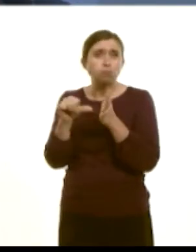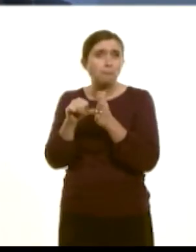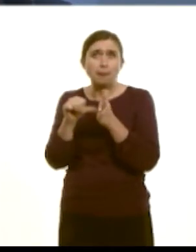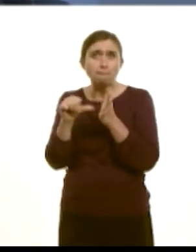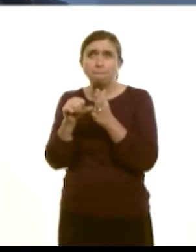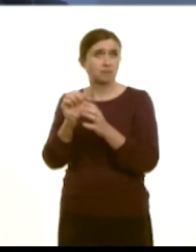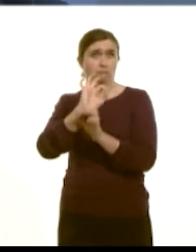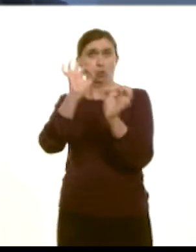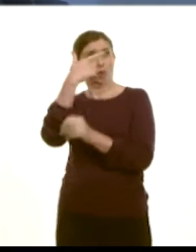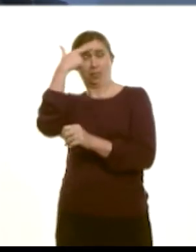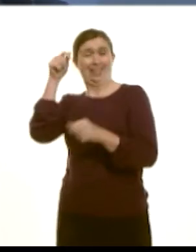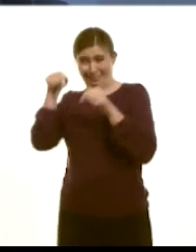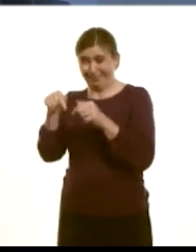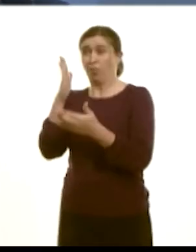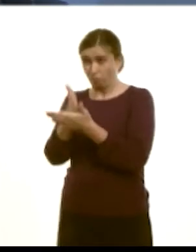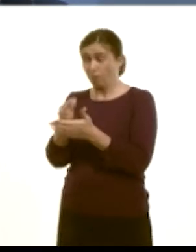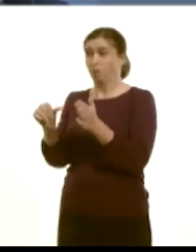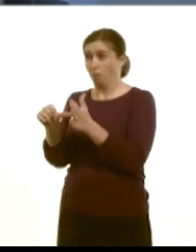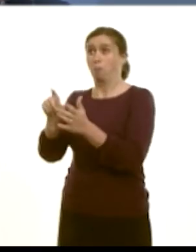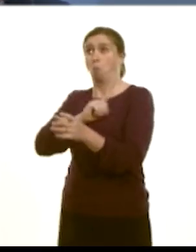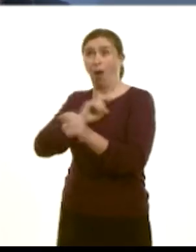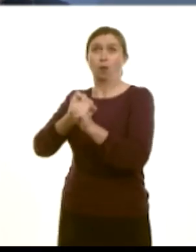of understanding around the issues that led to these waiting times.